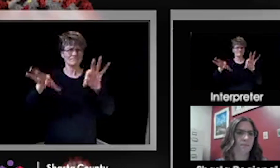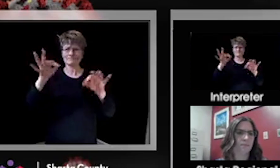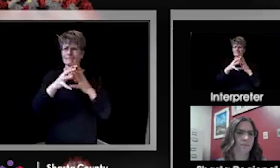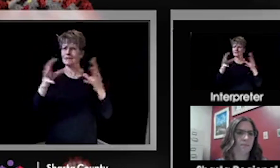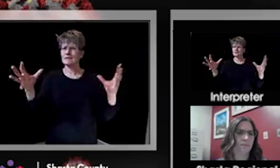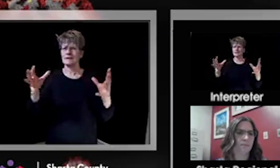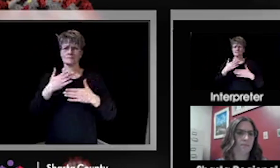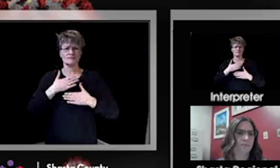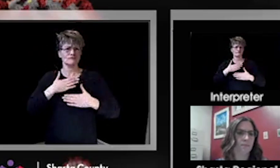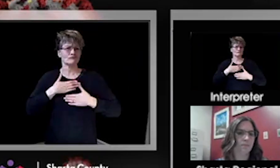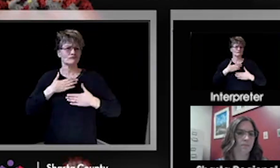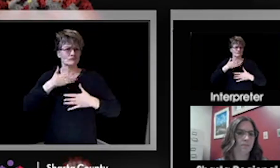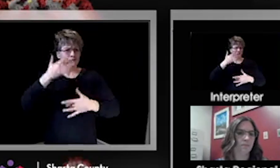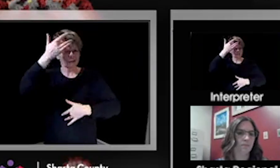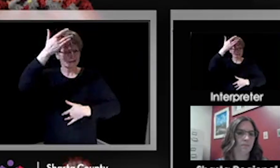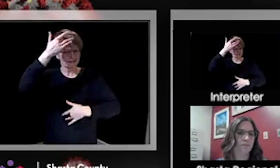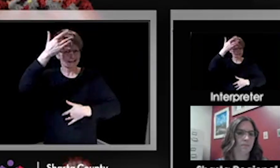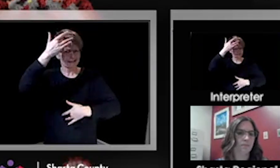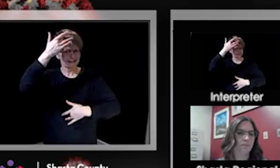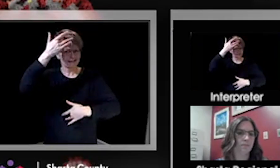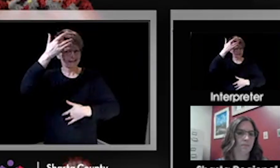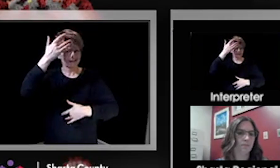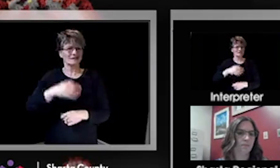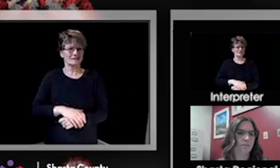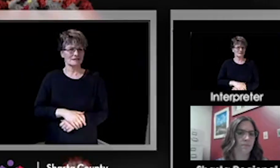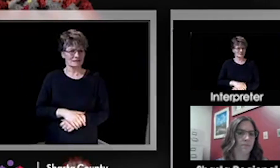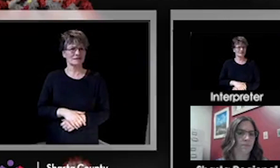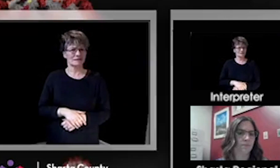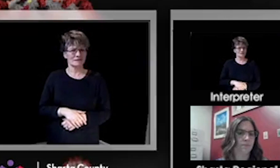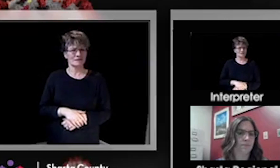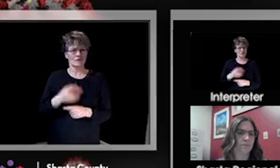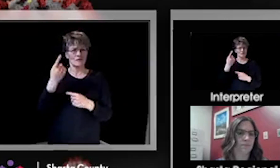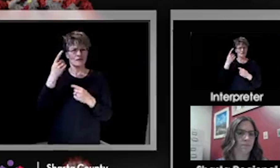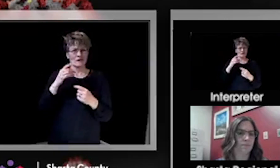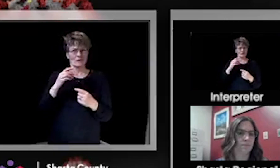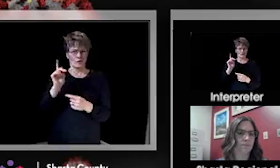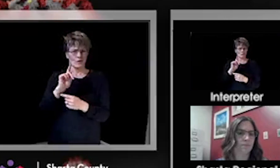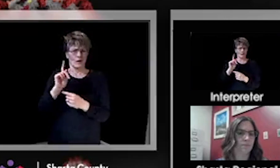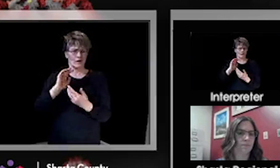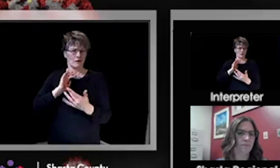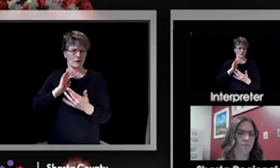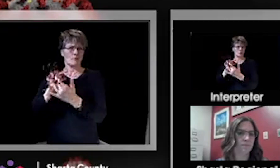to our main outpatient facilities. I think our emergency departments are still seeing